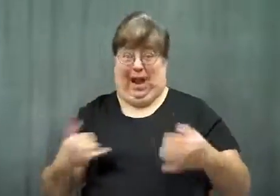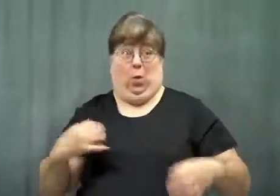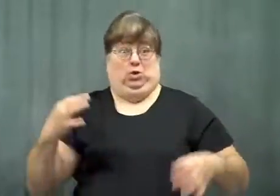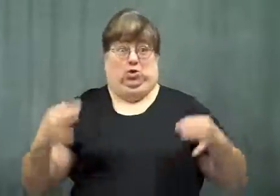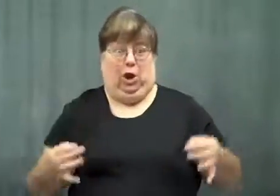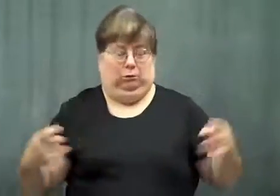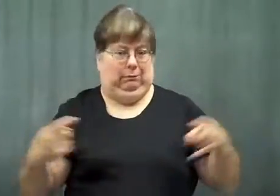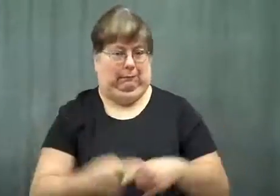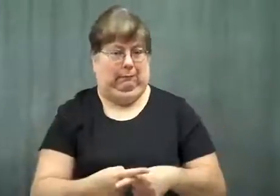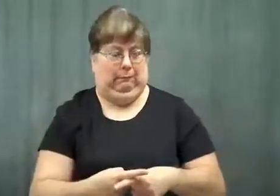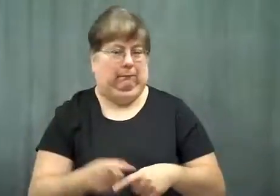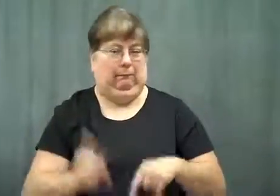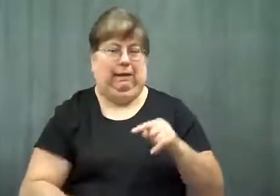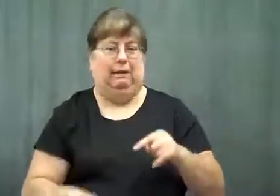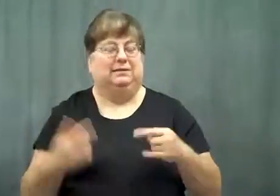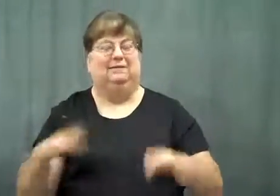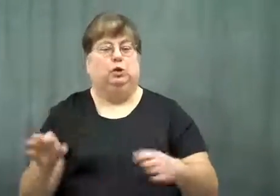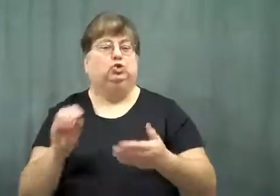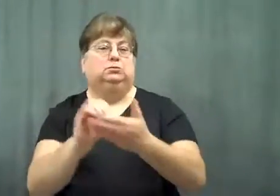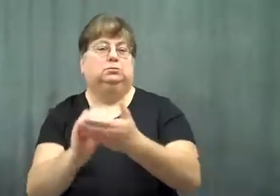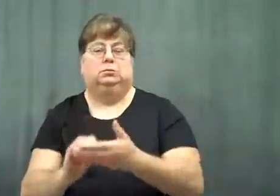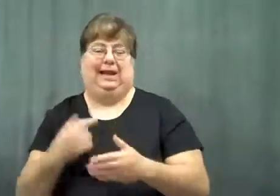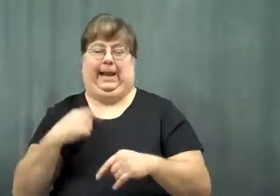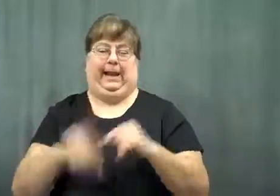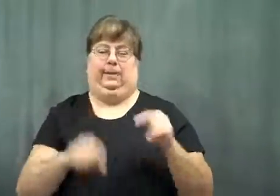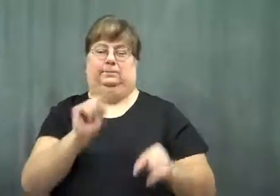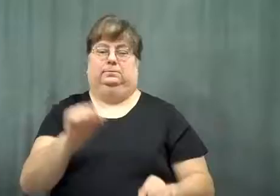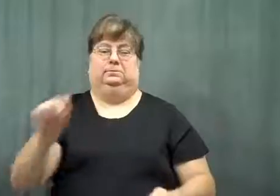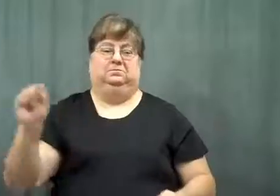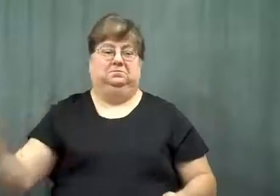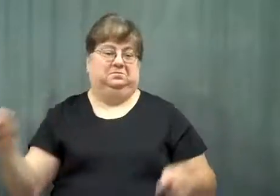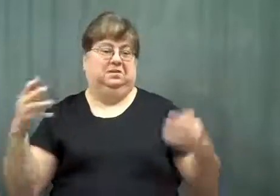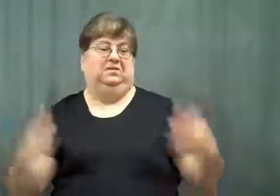It would be a conflict for her, so she's listed those cases and recused herself.